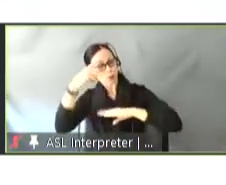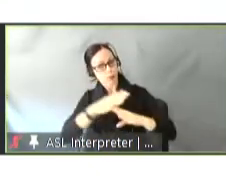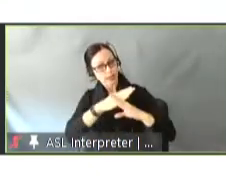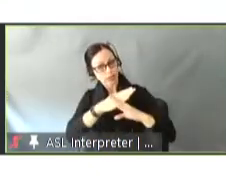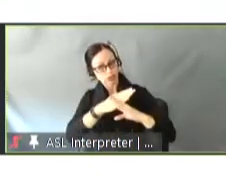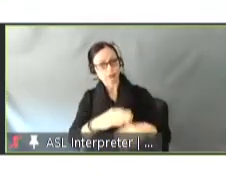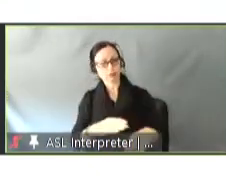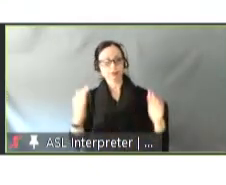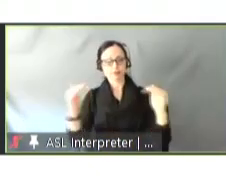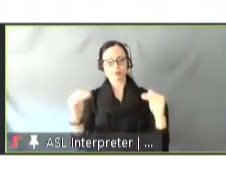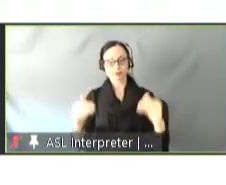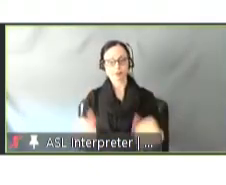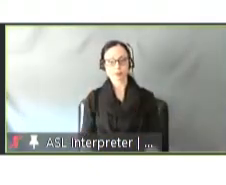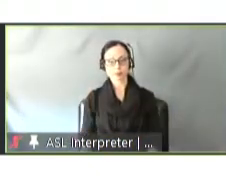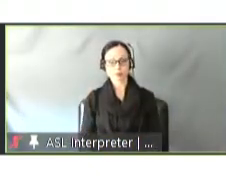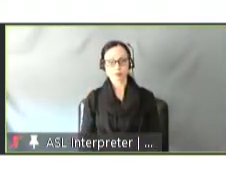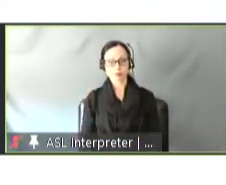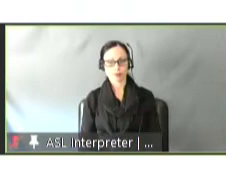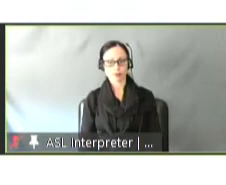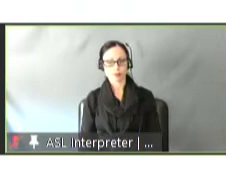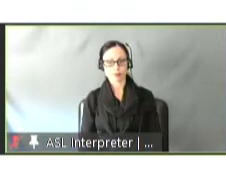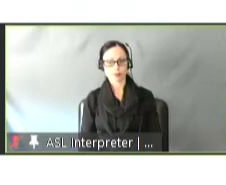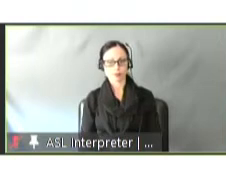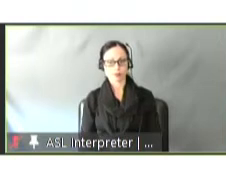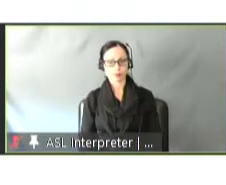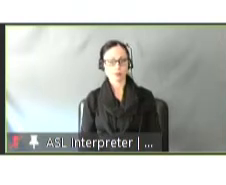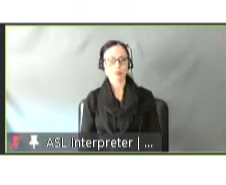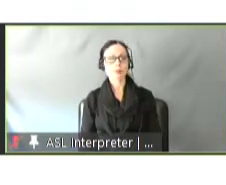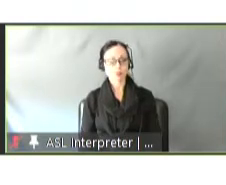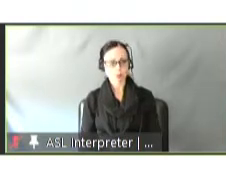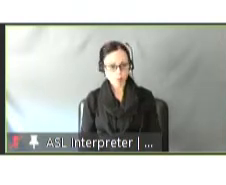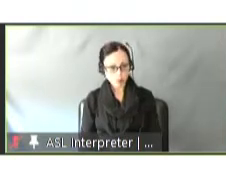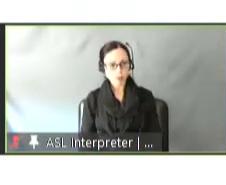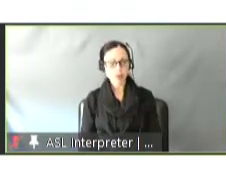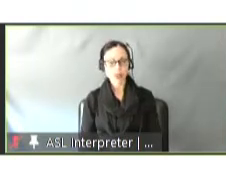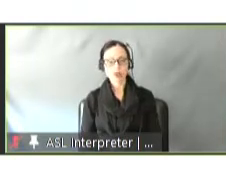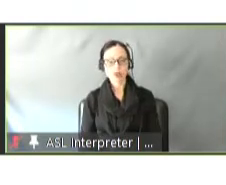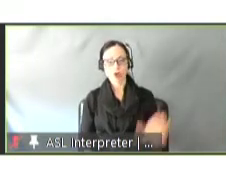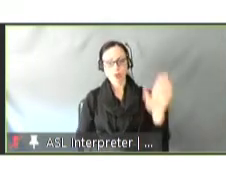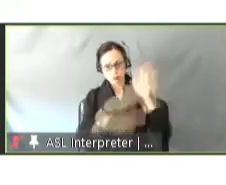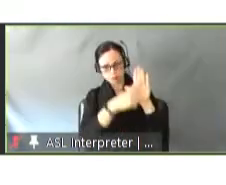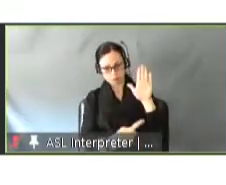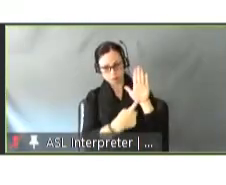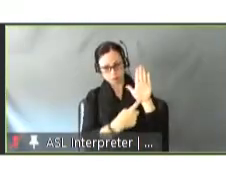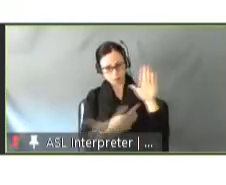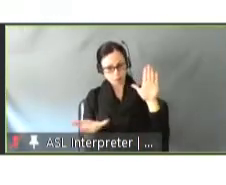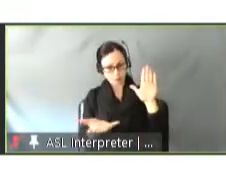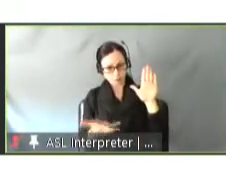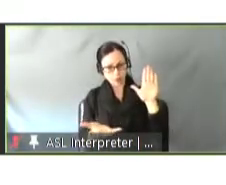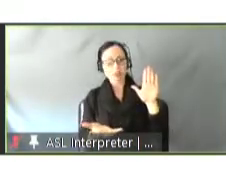Next. So, what we show here is that as you increase the amount of